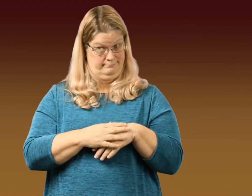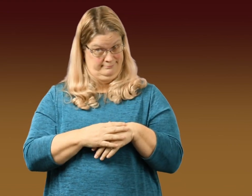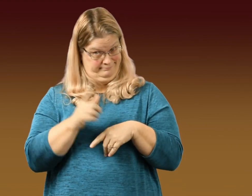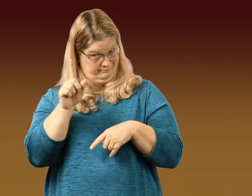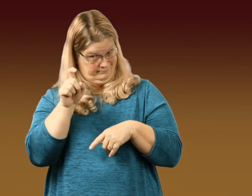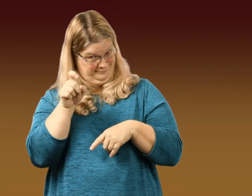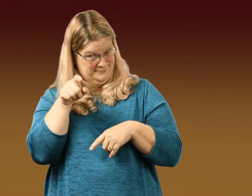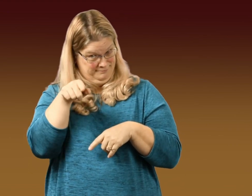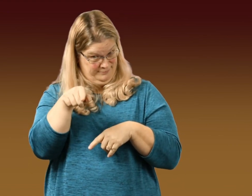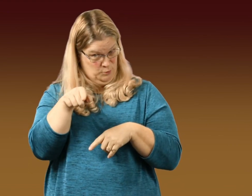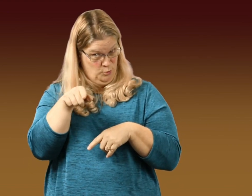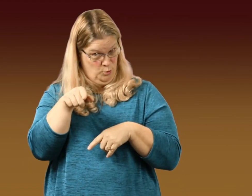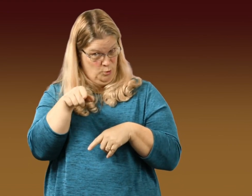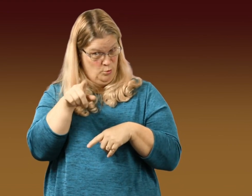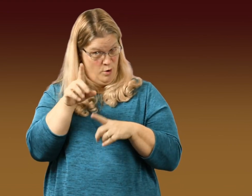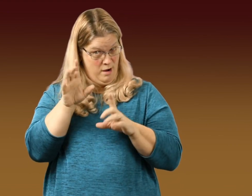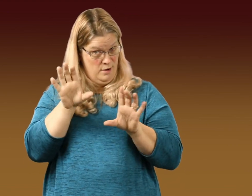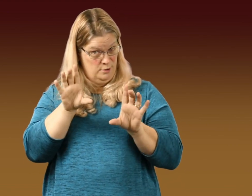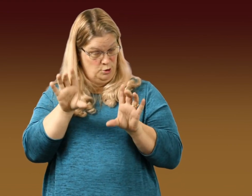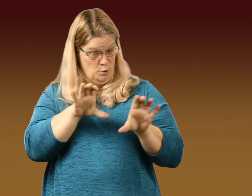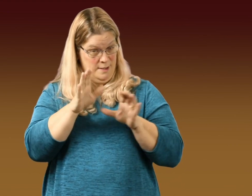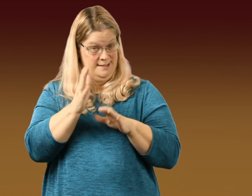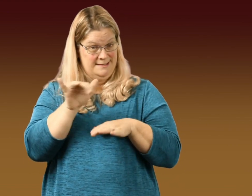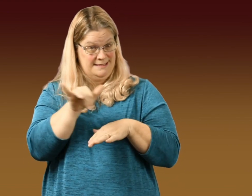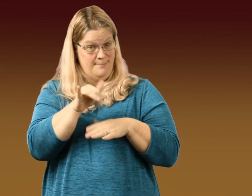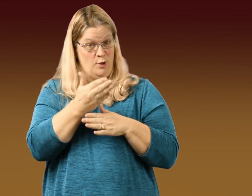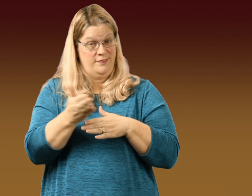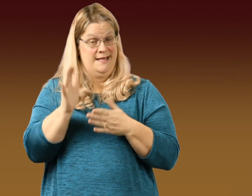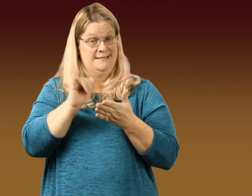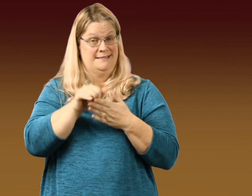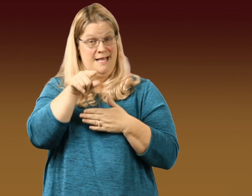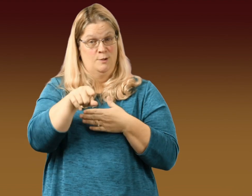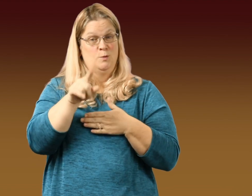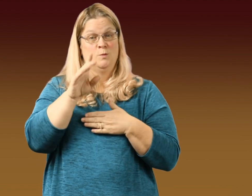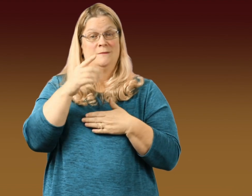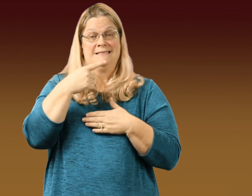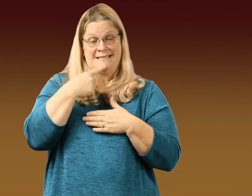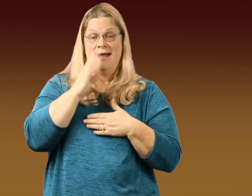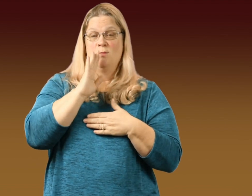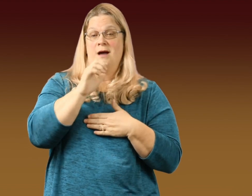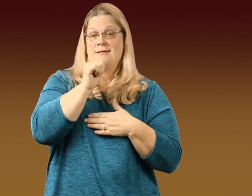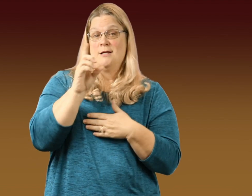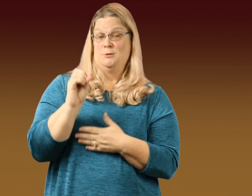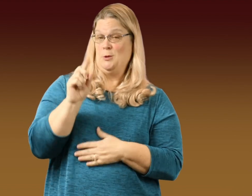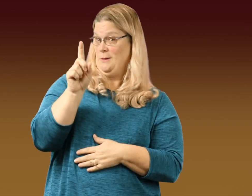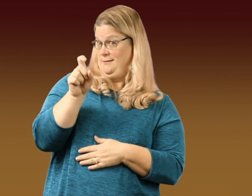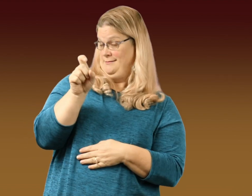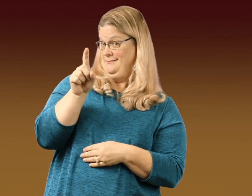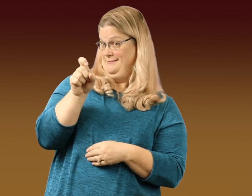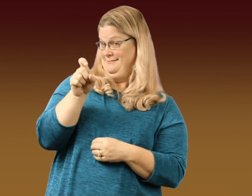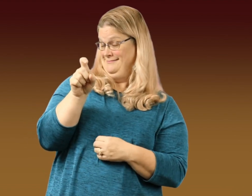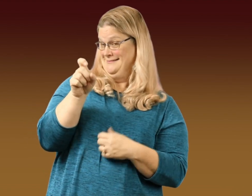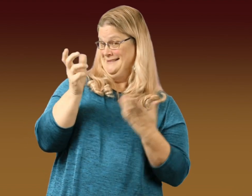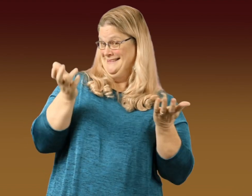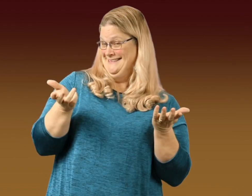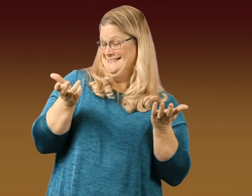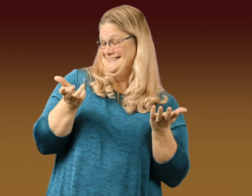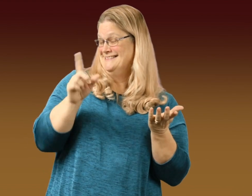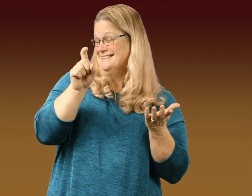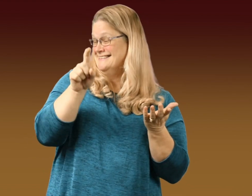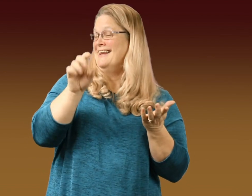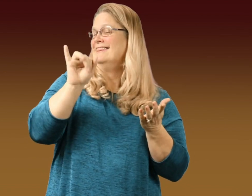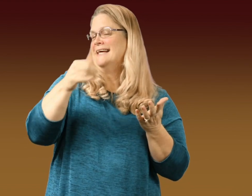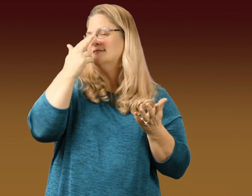However, now, as an adult, are you doing similar behaviors to what you said you would never do?